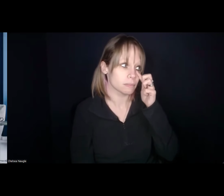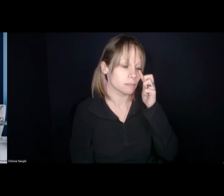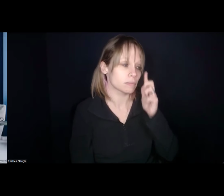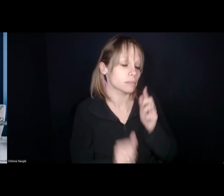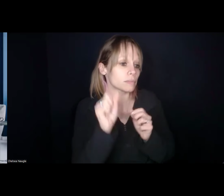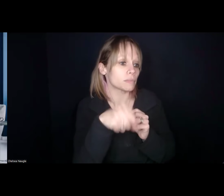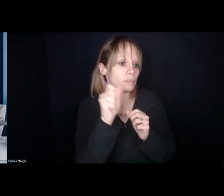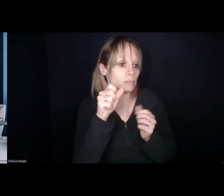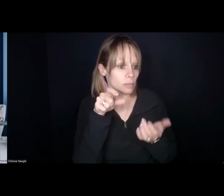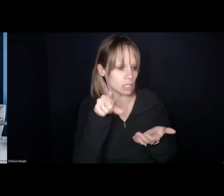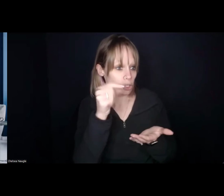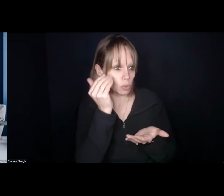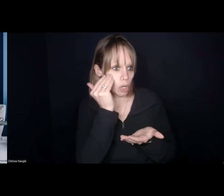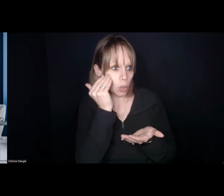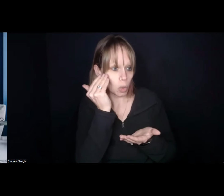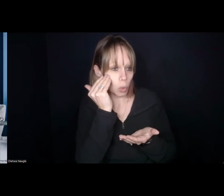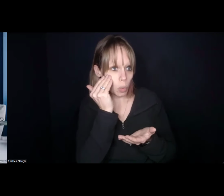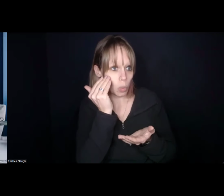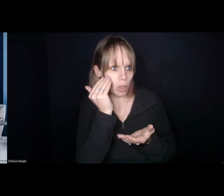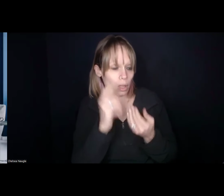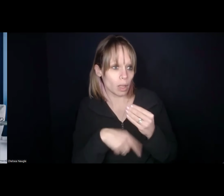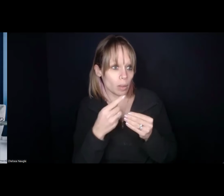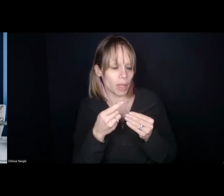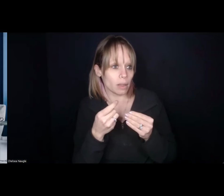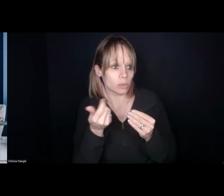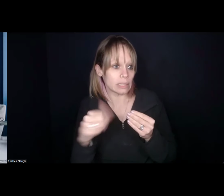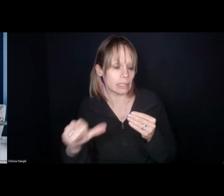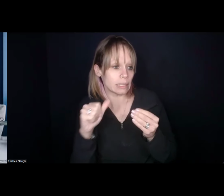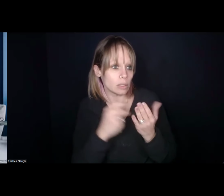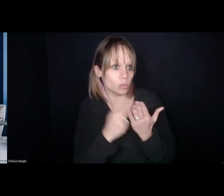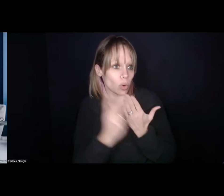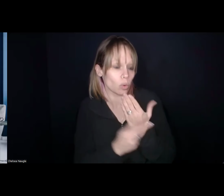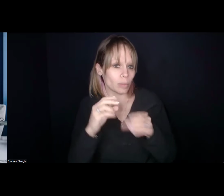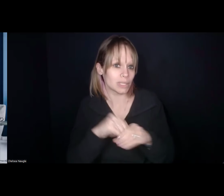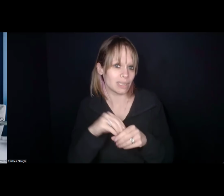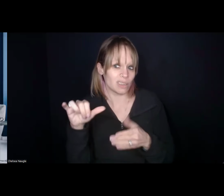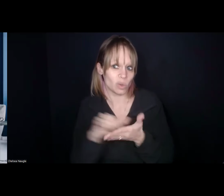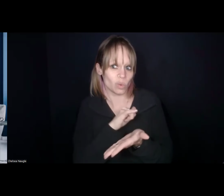knew maybe um about any programs in New York. Um I'm specifically in like the